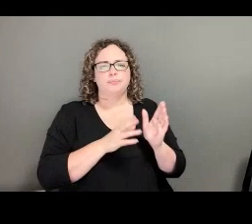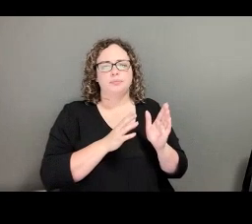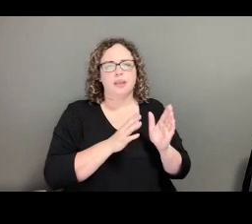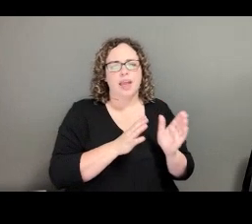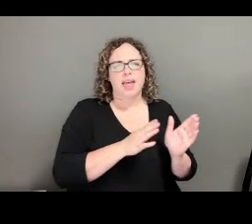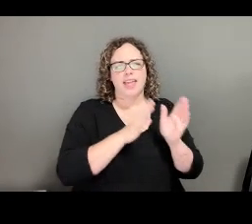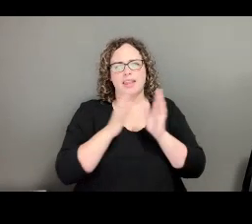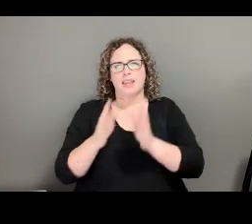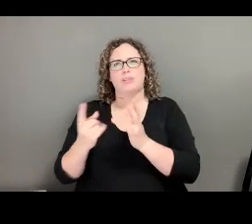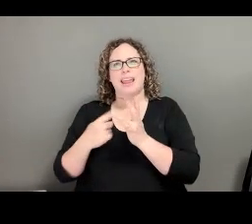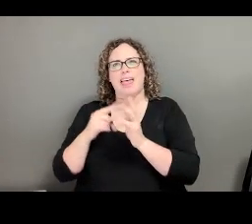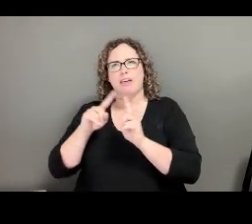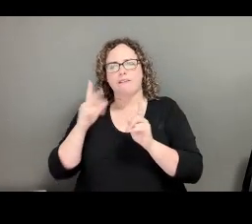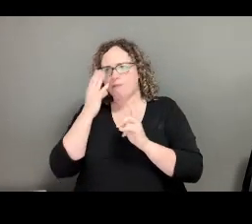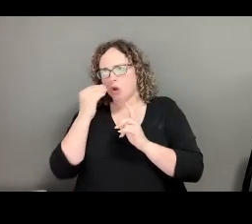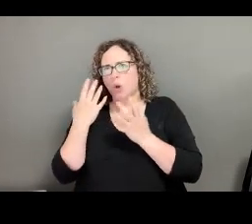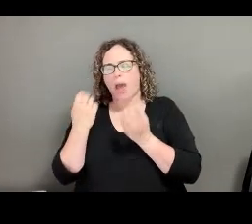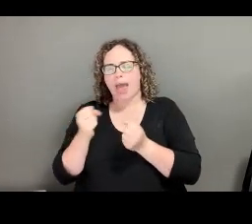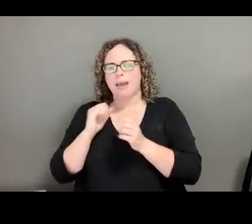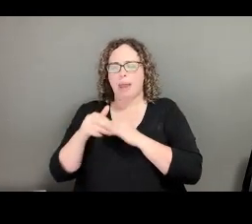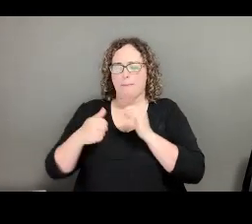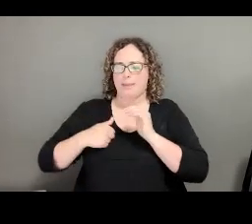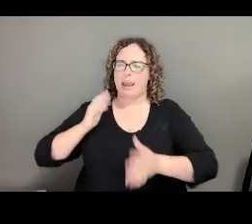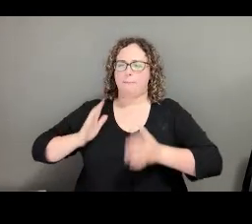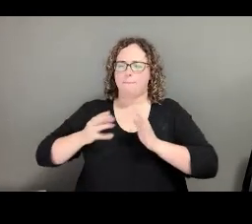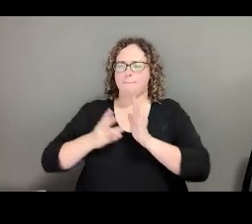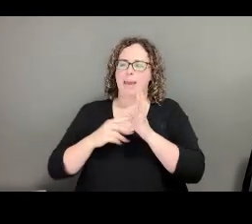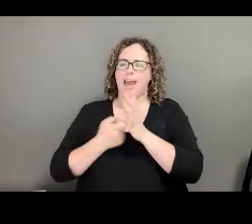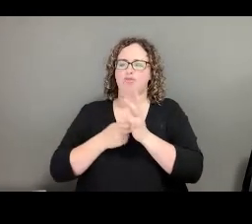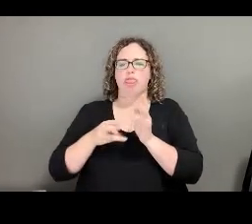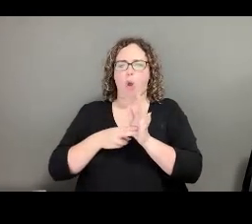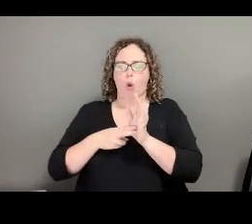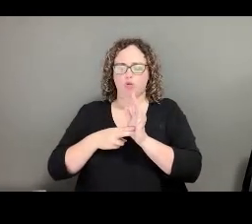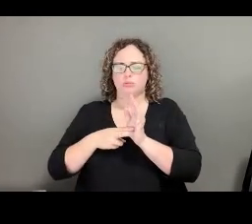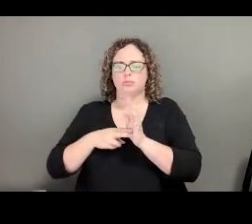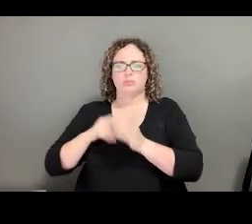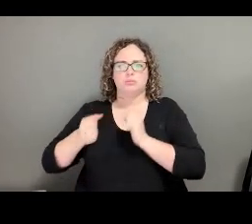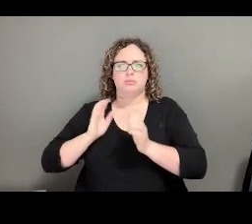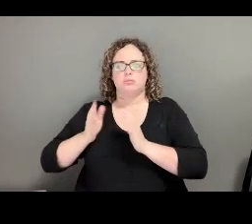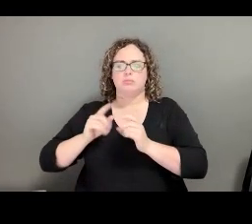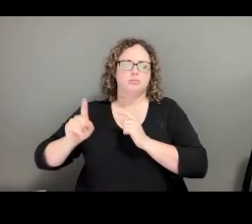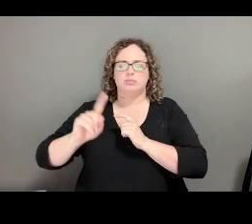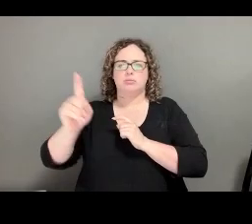With the grief of my casino colleagues and I think maybe 1997. So I did both a marathon